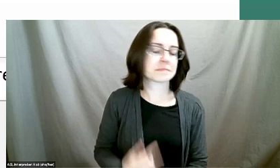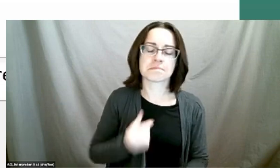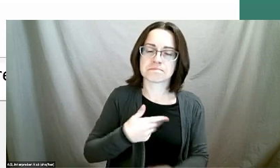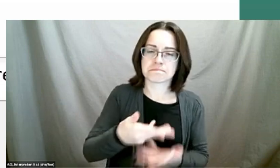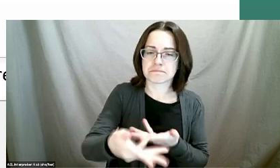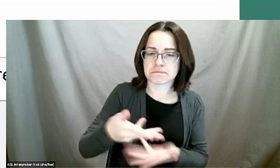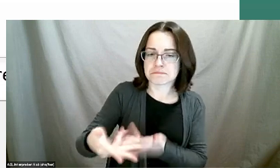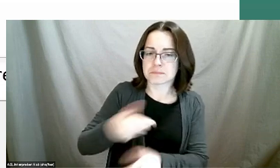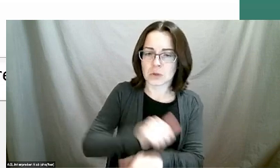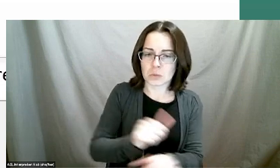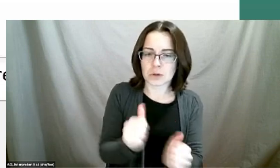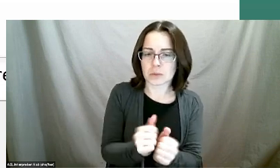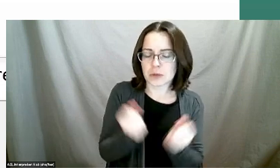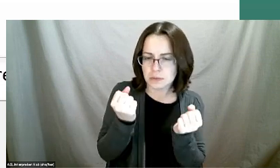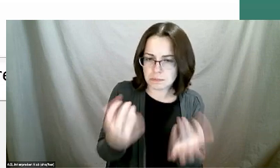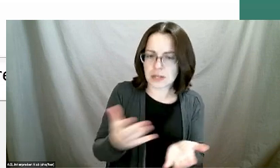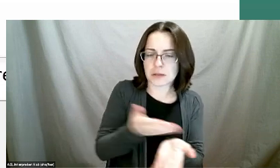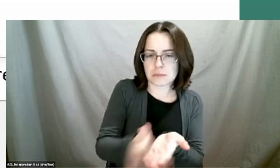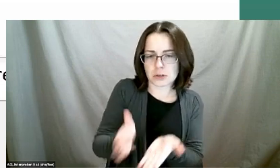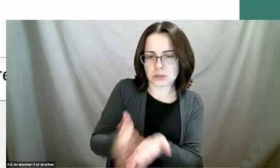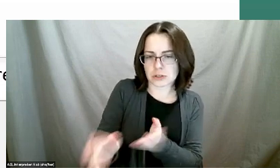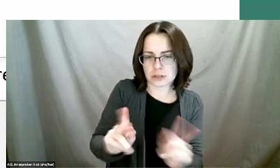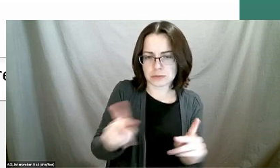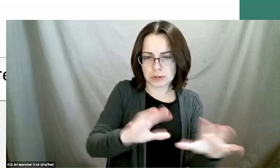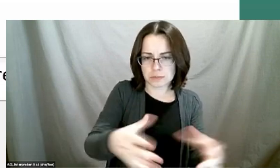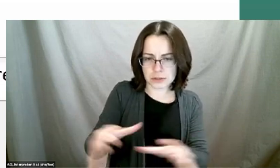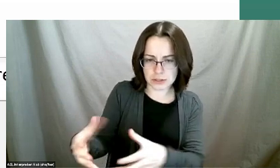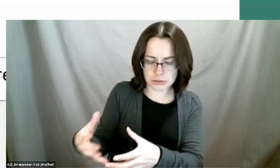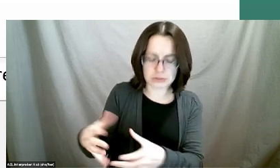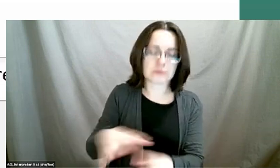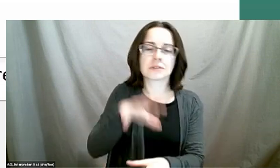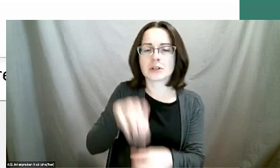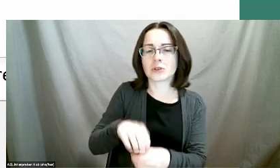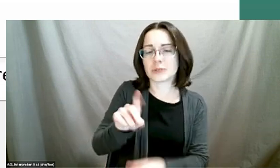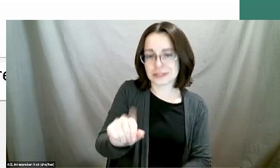marginalized populations, including the disabled.